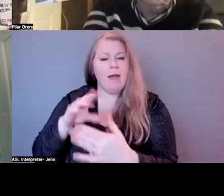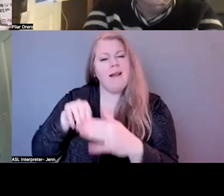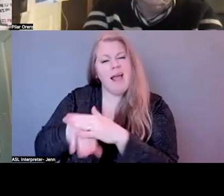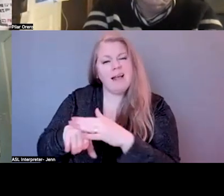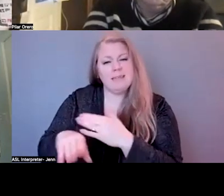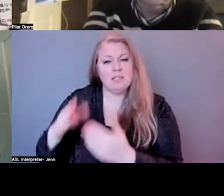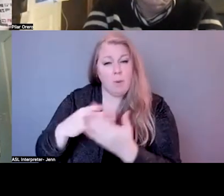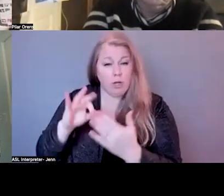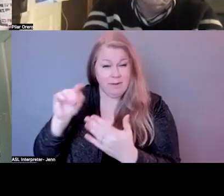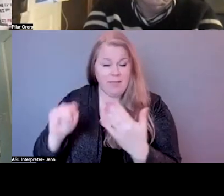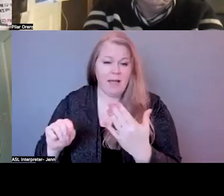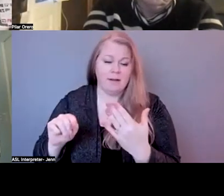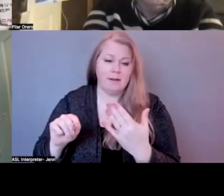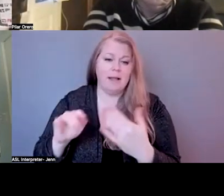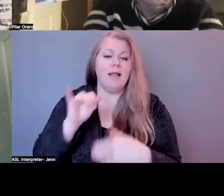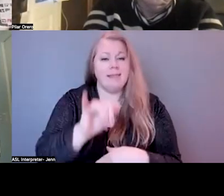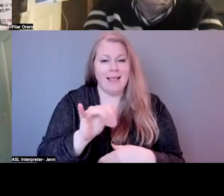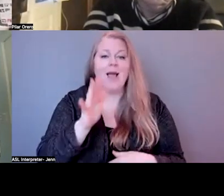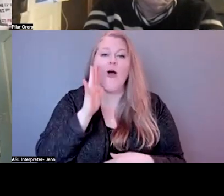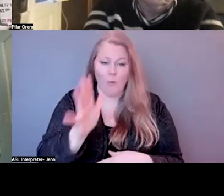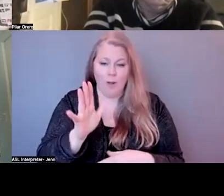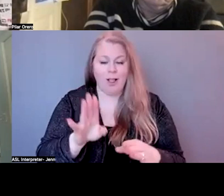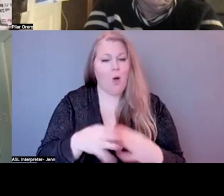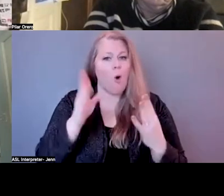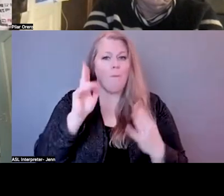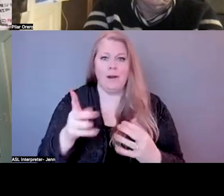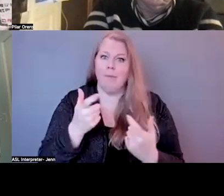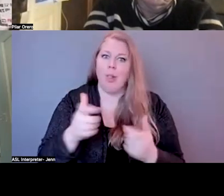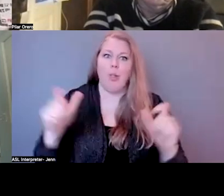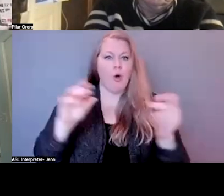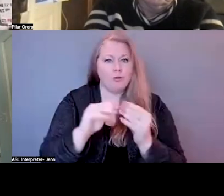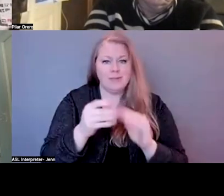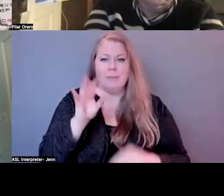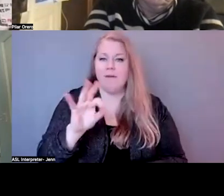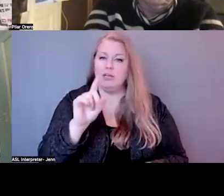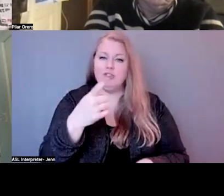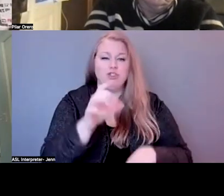Which will instantly open up to incredibly large numbers of just computer accessibility functions,